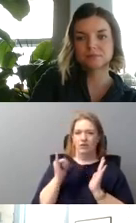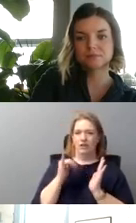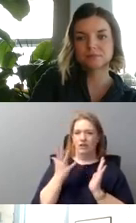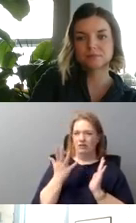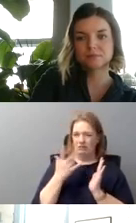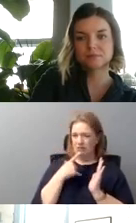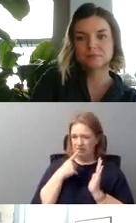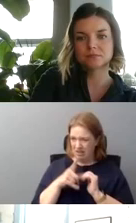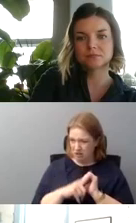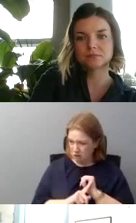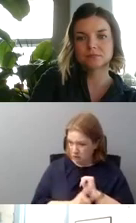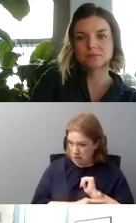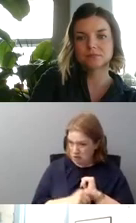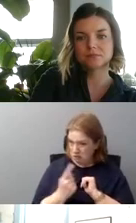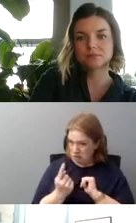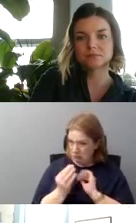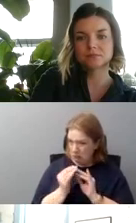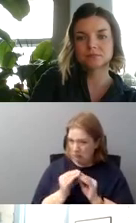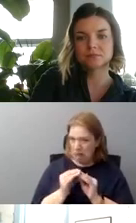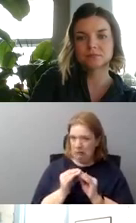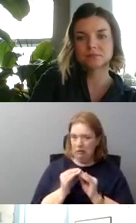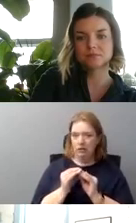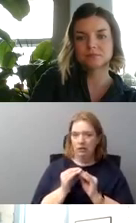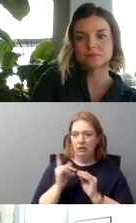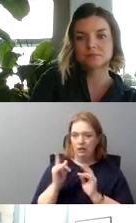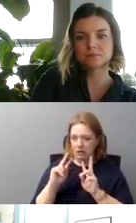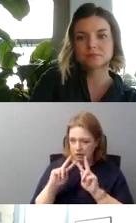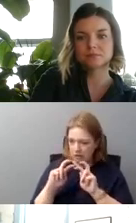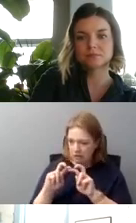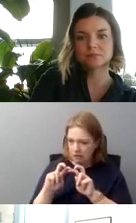what is this? And then, you know, they think a little bit further and we we talk it through